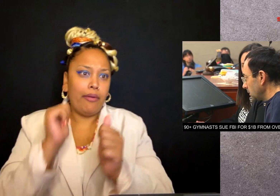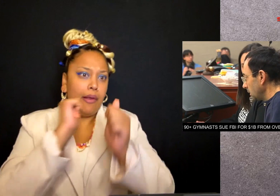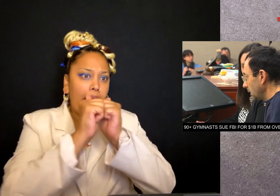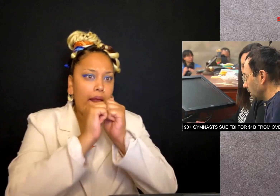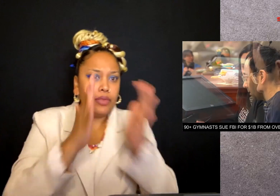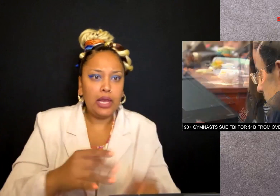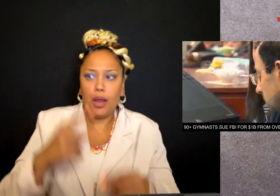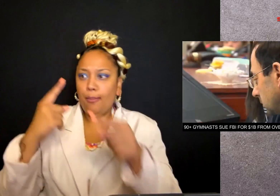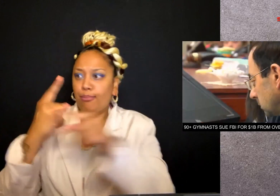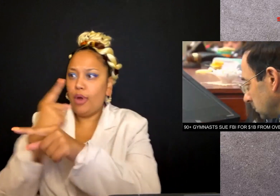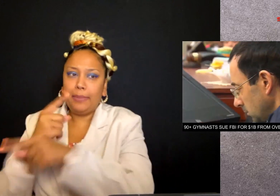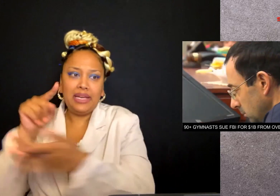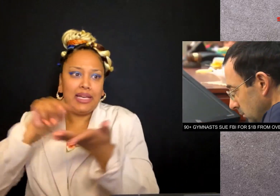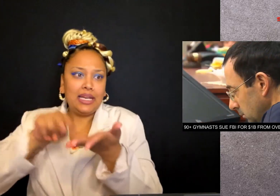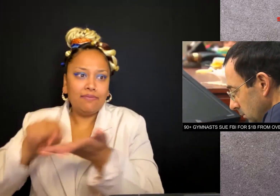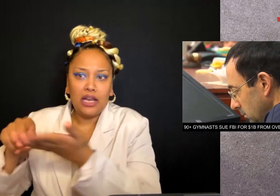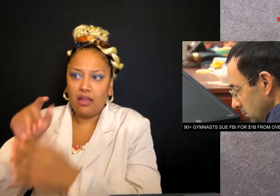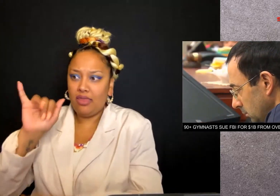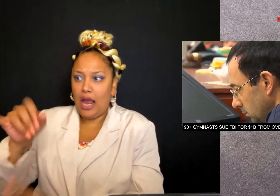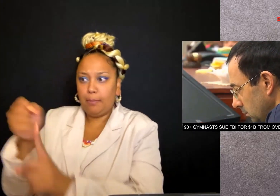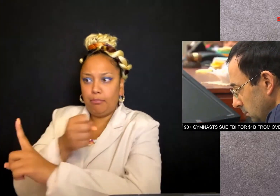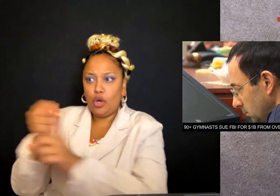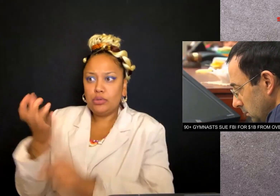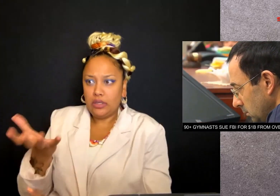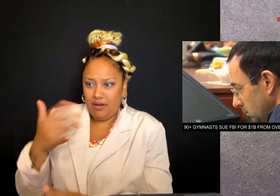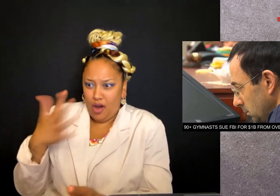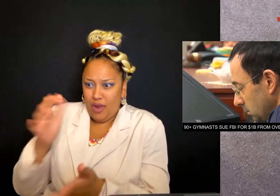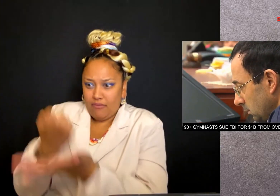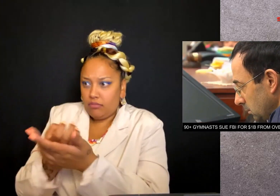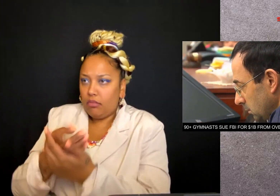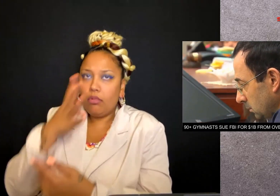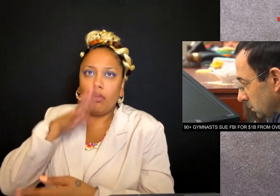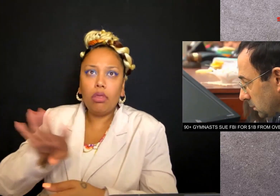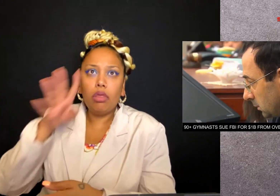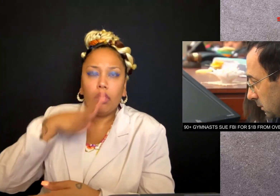did not interview the athletes or properly investigate the abuse